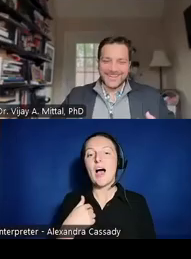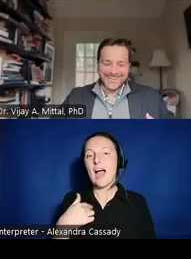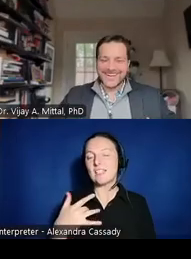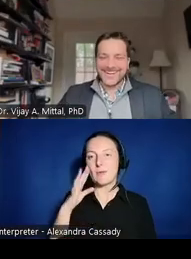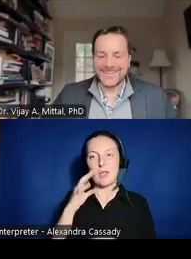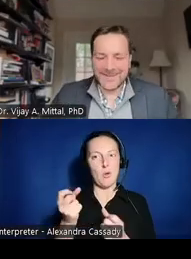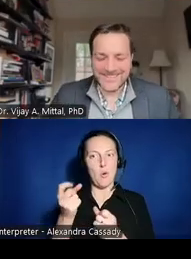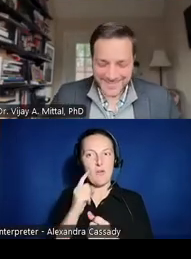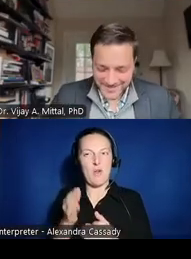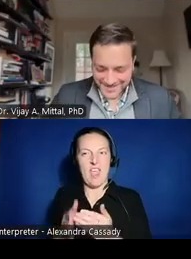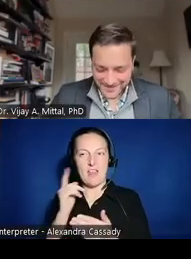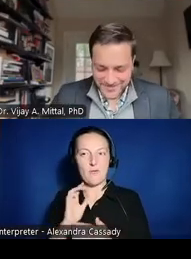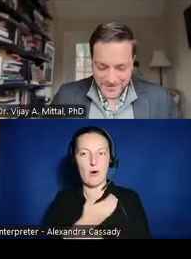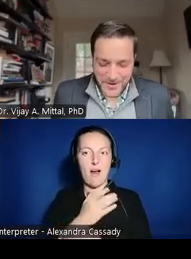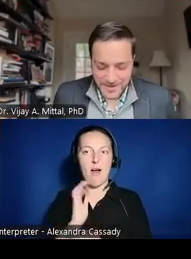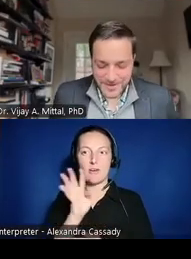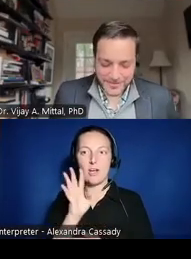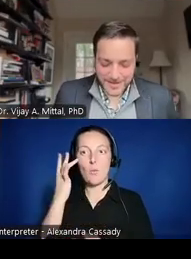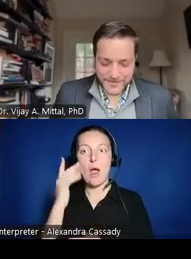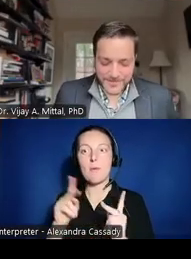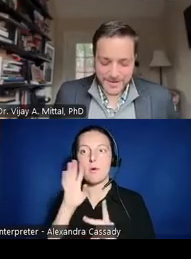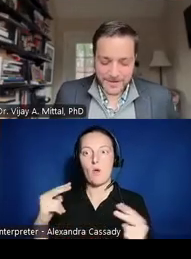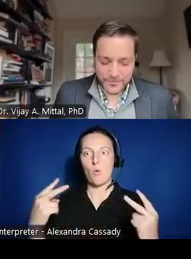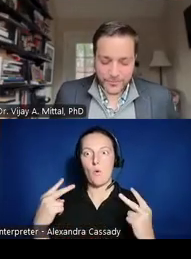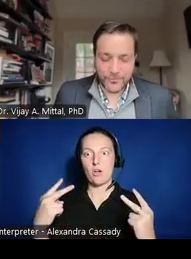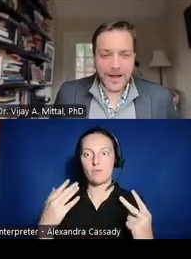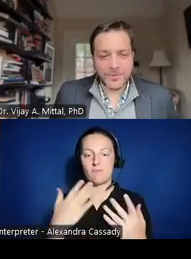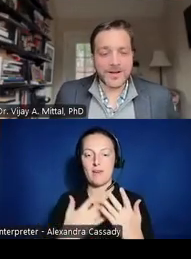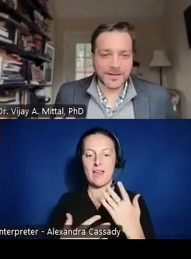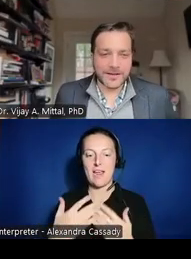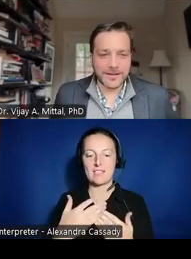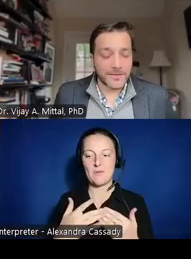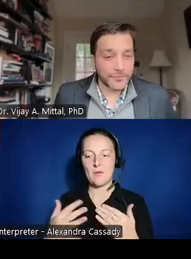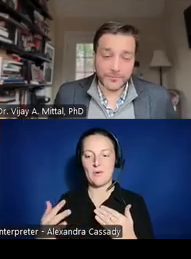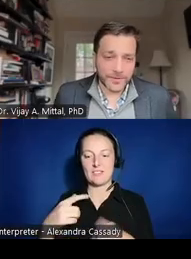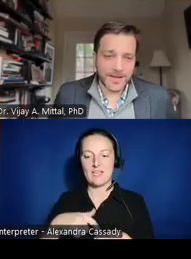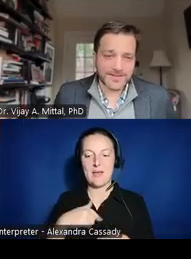it and it makes me a little uncomfortable. But but um while we're talking, even if we don't realize